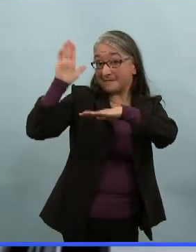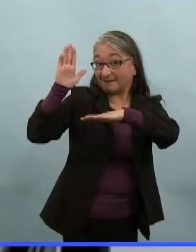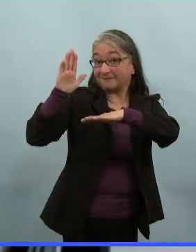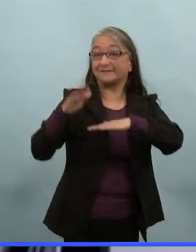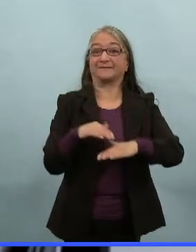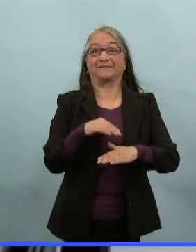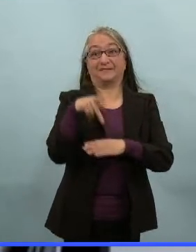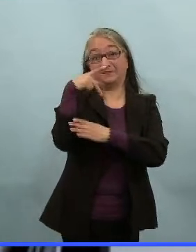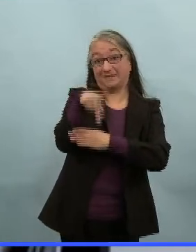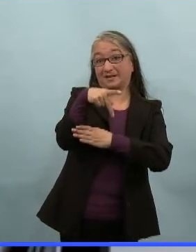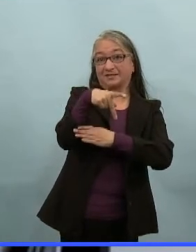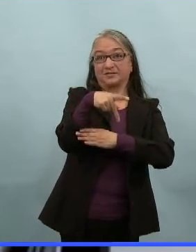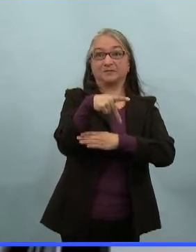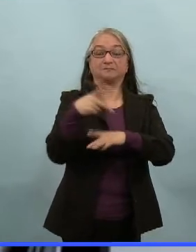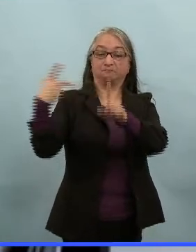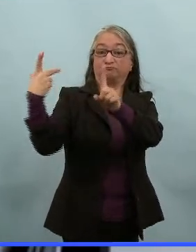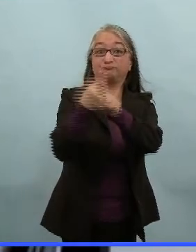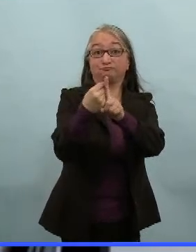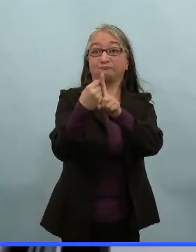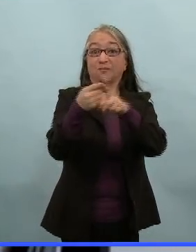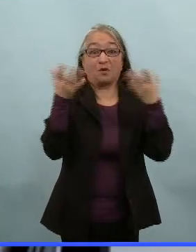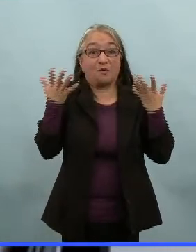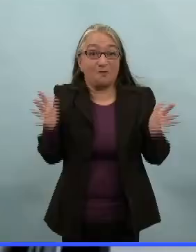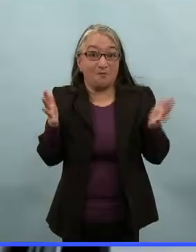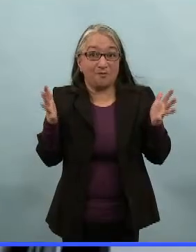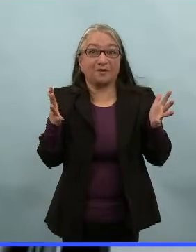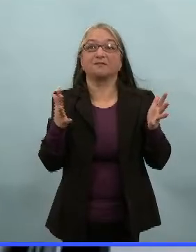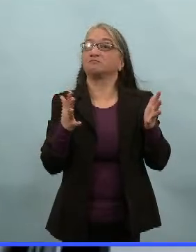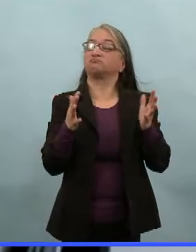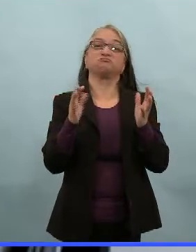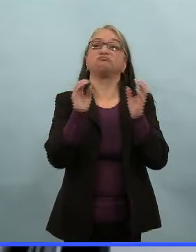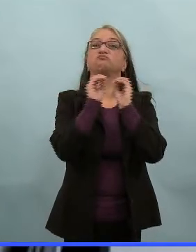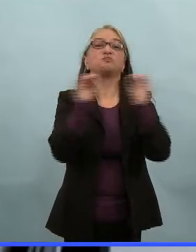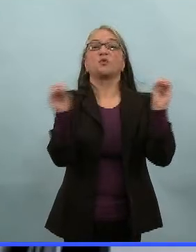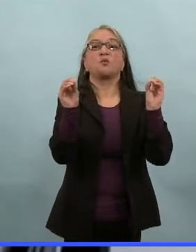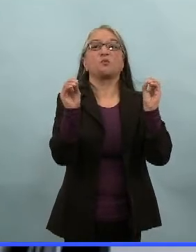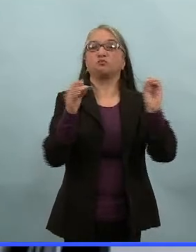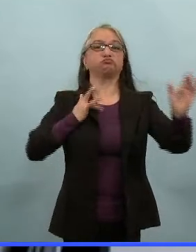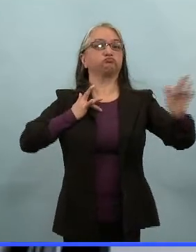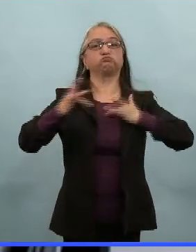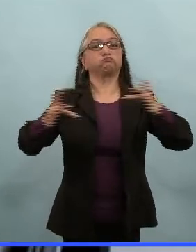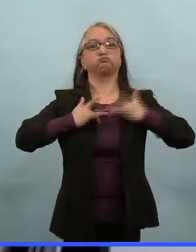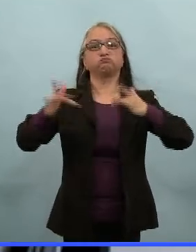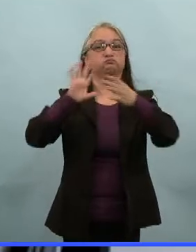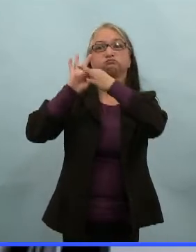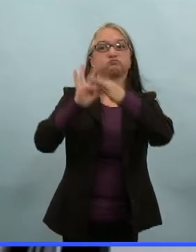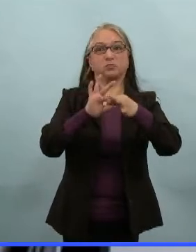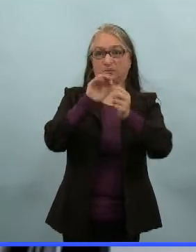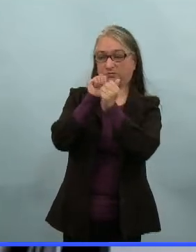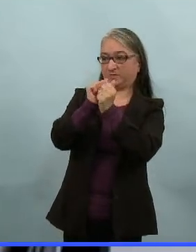have no clinical concerns around the pfizer booster normally we want people to receive